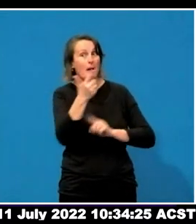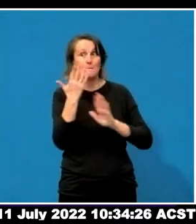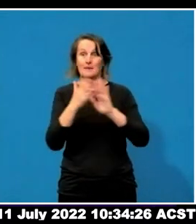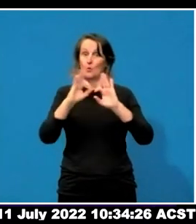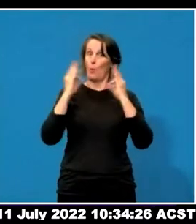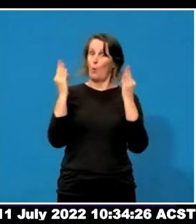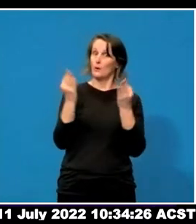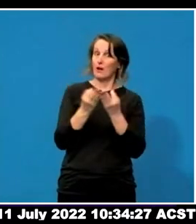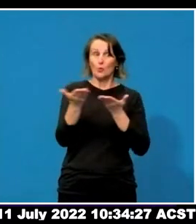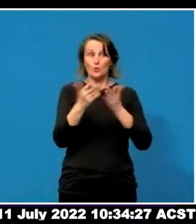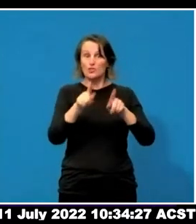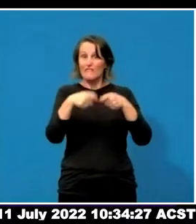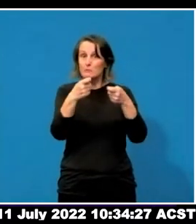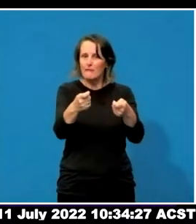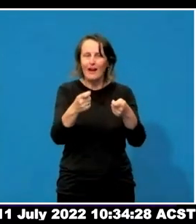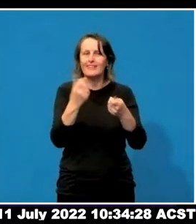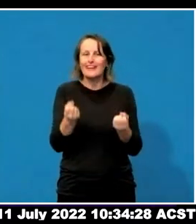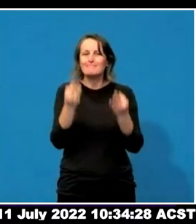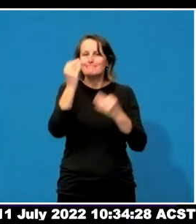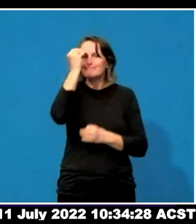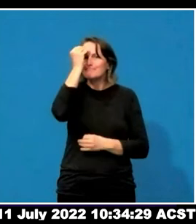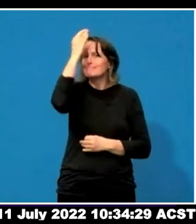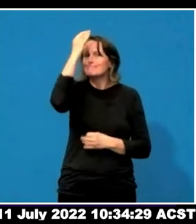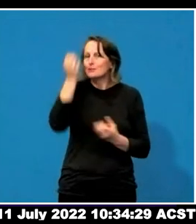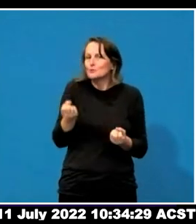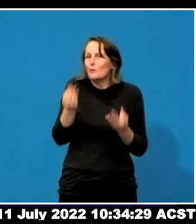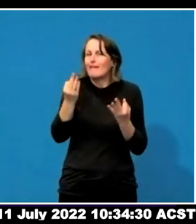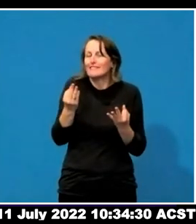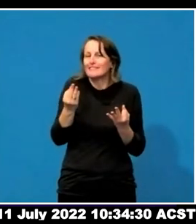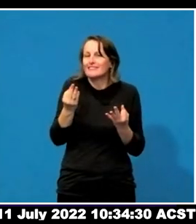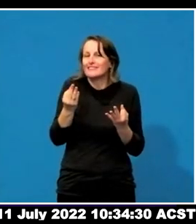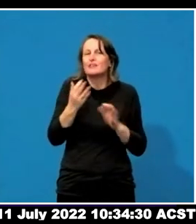Perhaps this can be regarded as another way of describing the difficulties created for